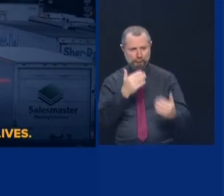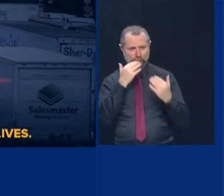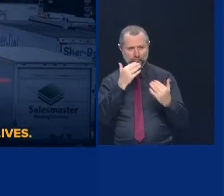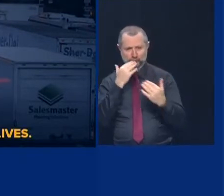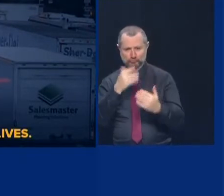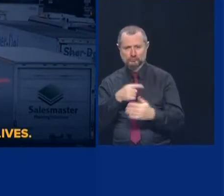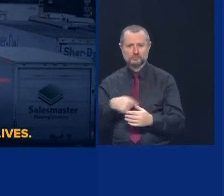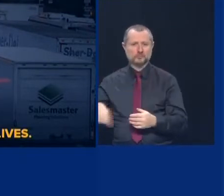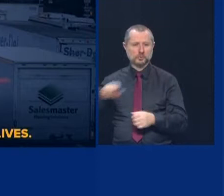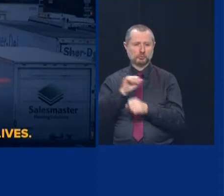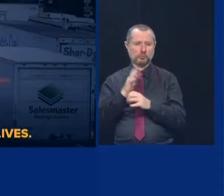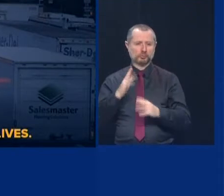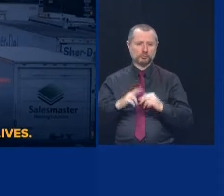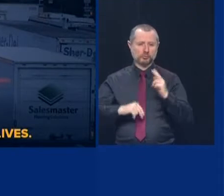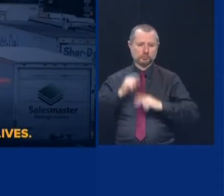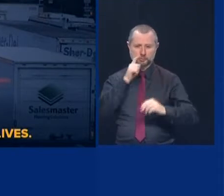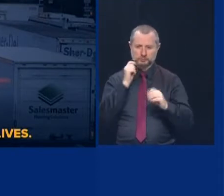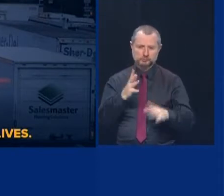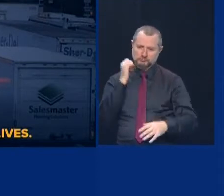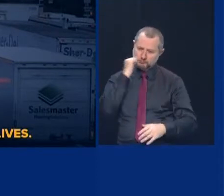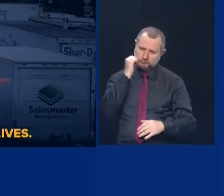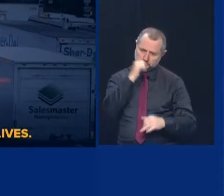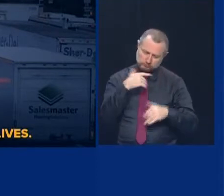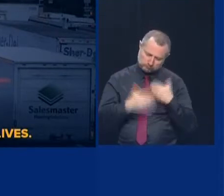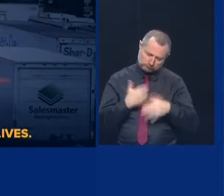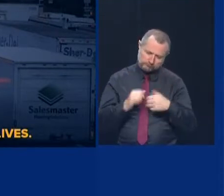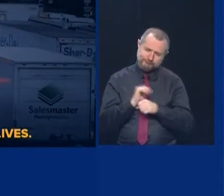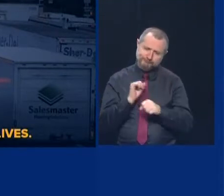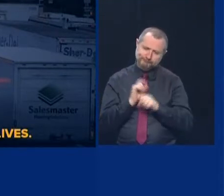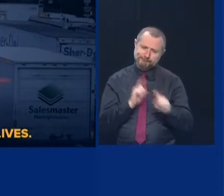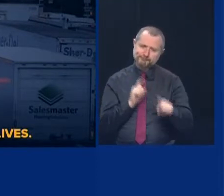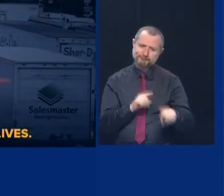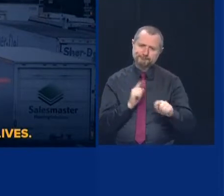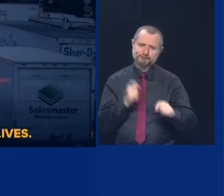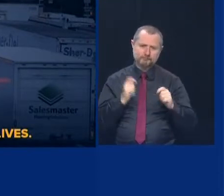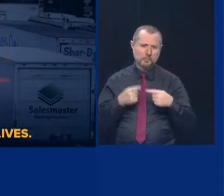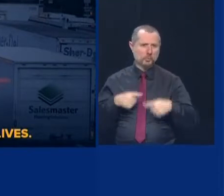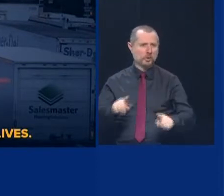THE TRI-BOROUGH AND IT'S IN PLACE ONE MONTH EARLIER. SO I GIVE THANKS TO THE